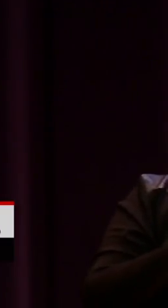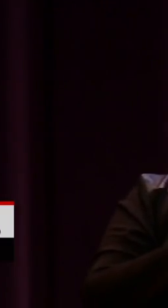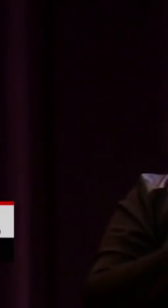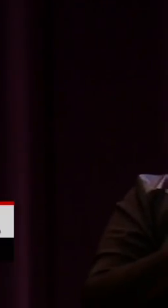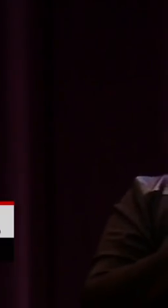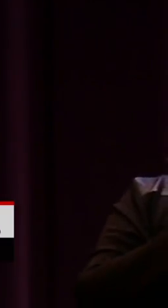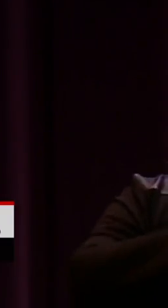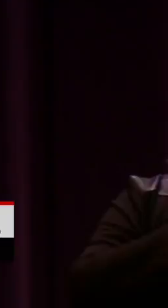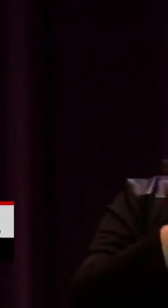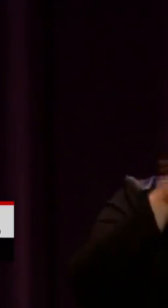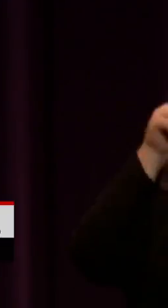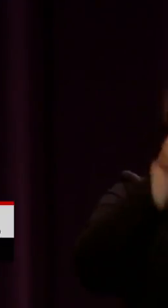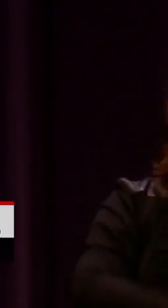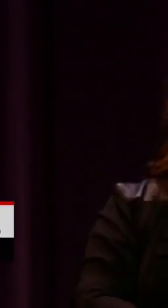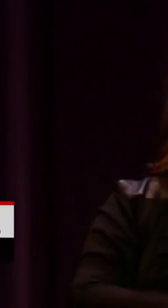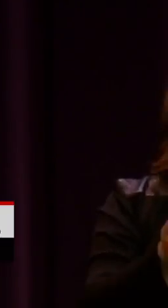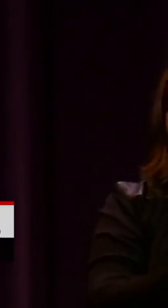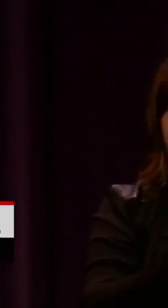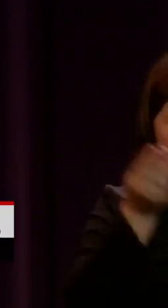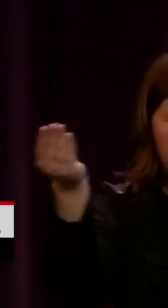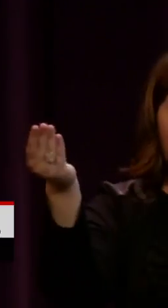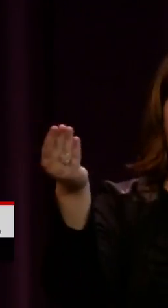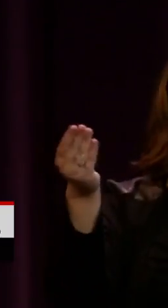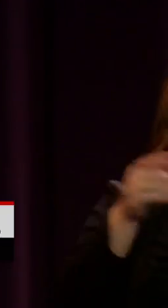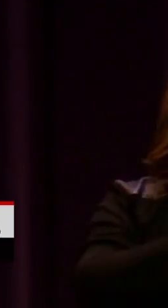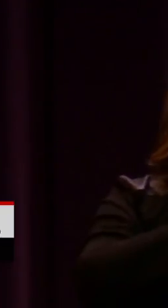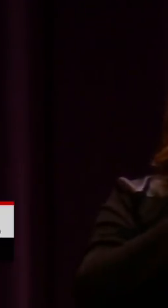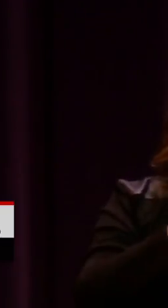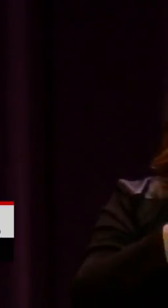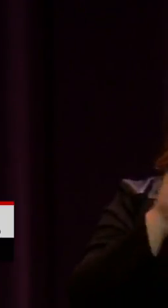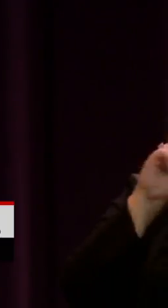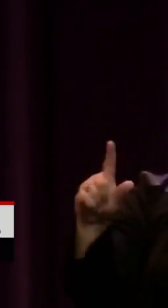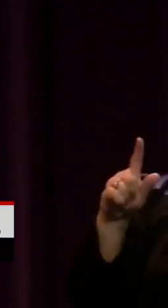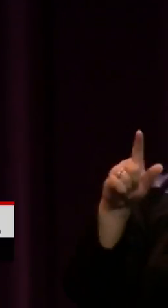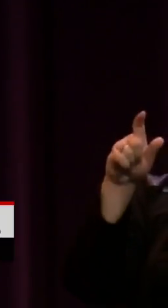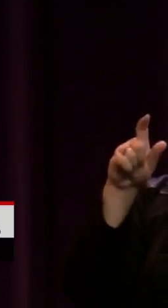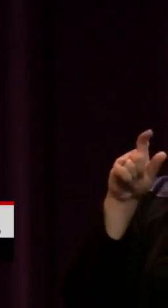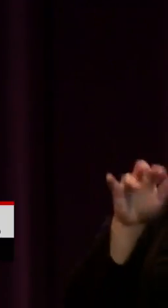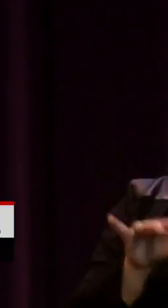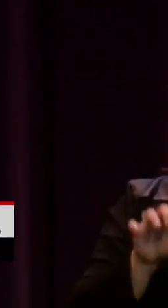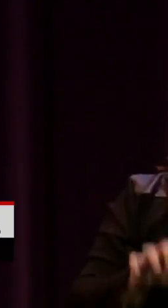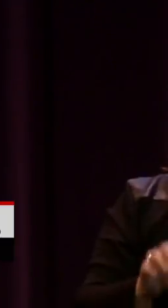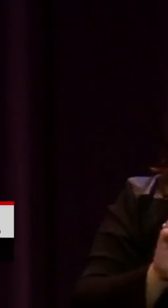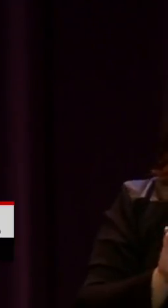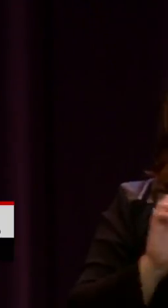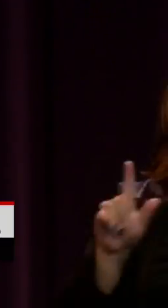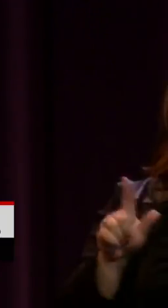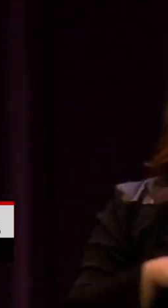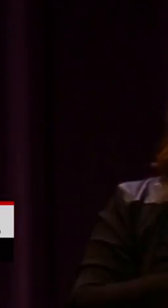IN WRITING, WHETHER COMMENTS ARE SUBMITTED VIA E-MAIL, WHETHER YOU STOP ONE OF THE COMMISSIONERS IN THE GROCERY